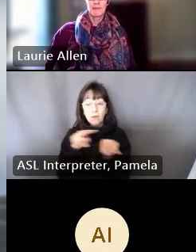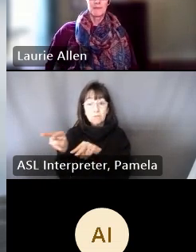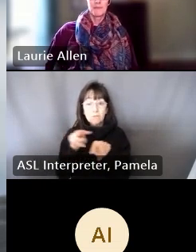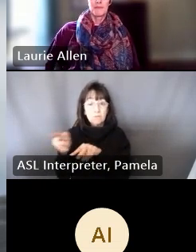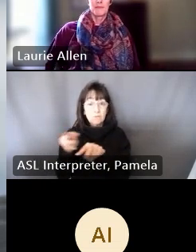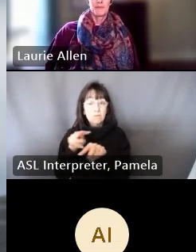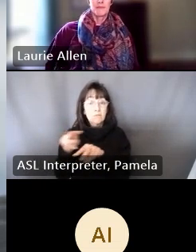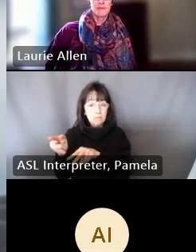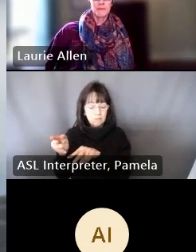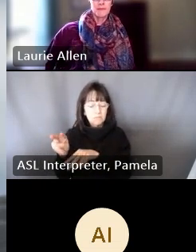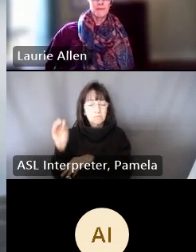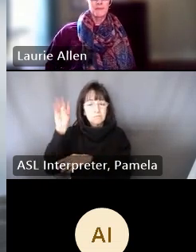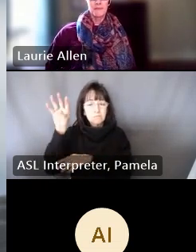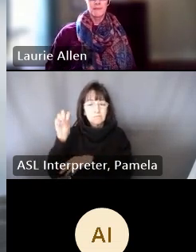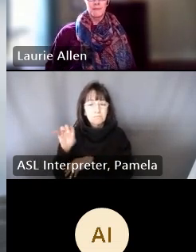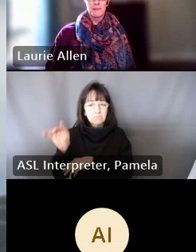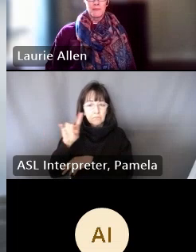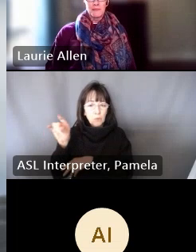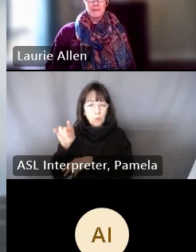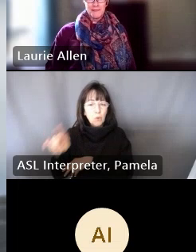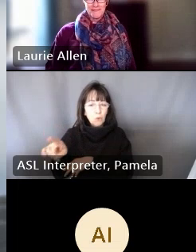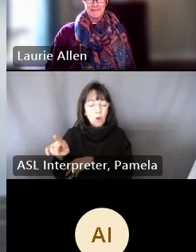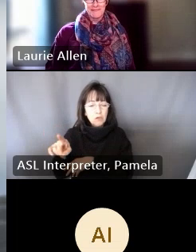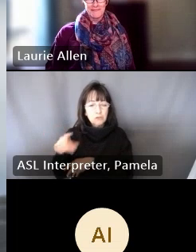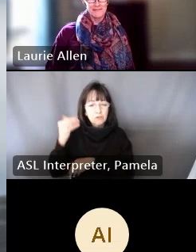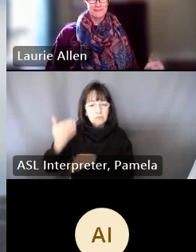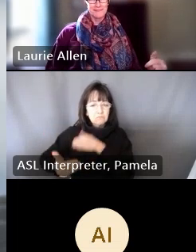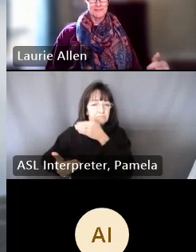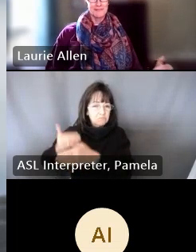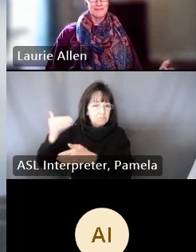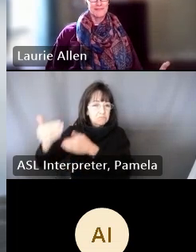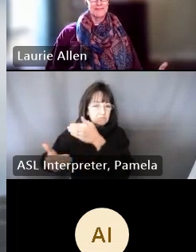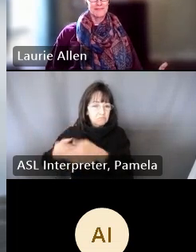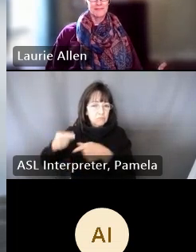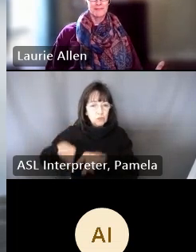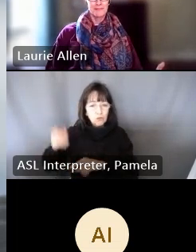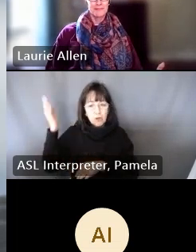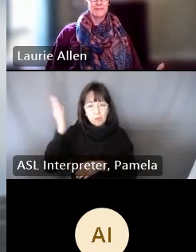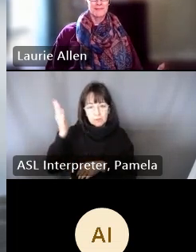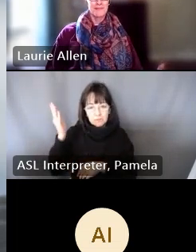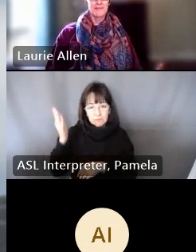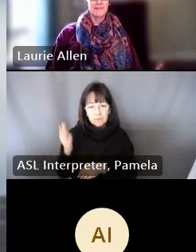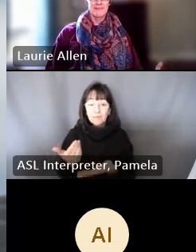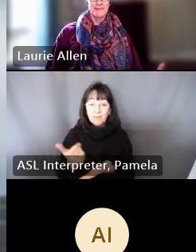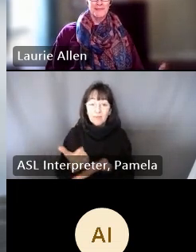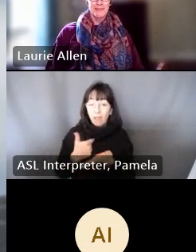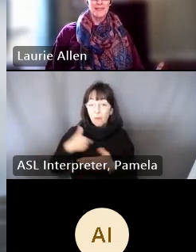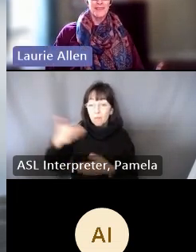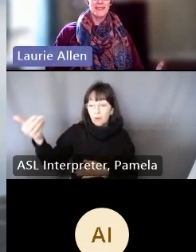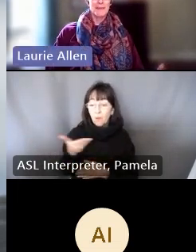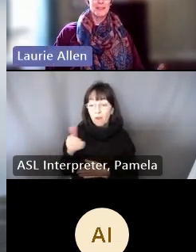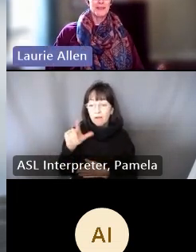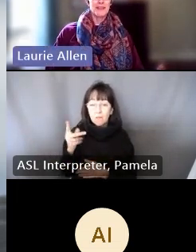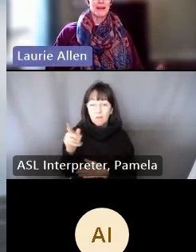throughout today's presentation. Again, thank you so much for being with us today, and please help me welcome Laurie. Thanks so much, Jordyn.